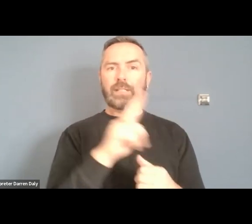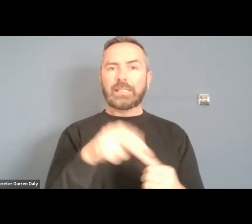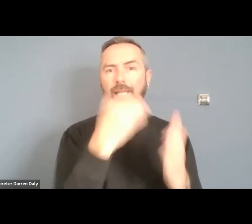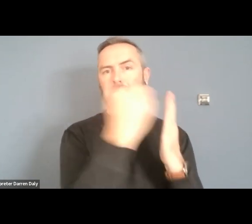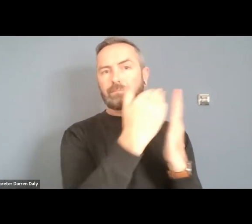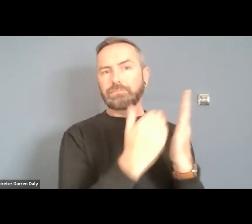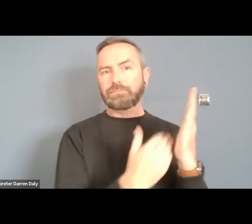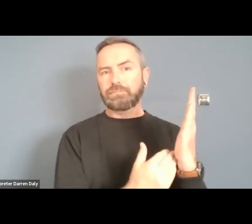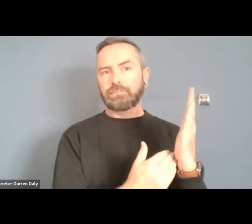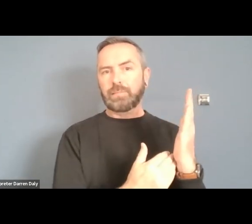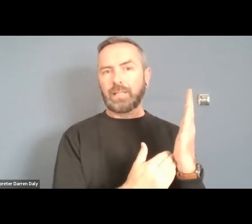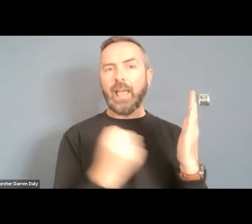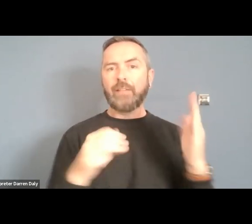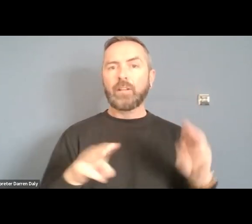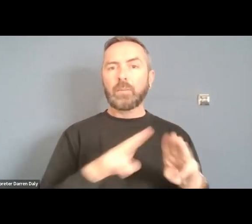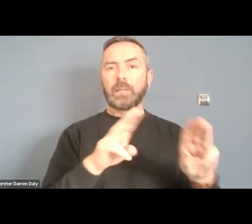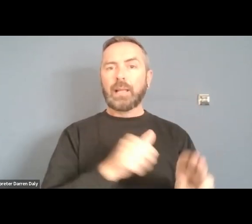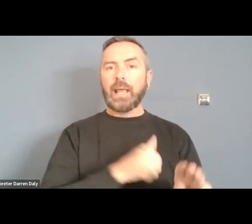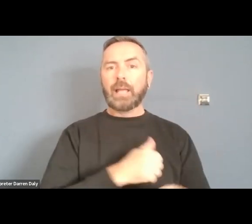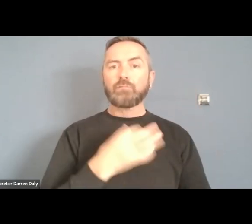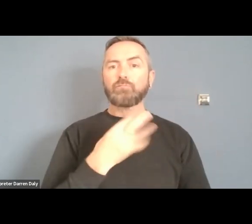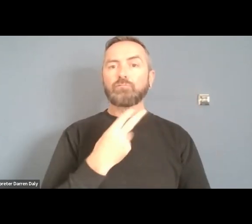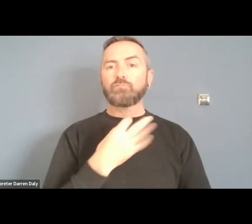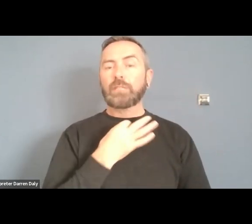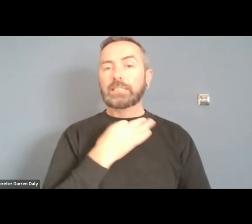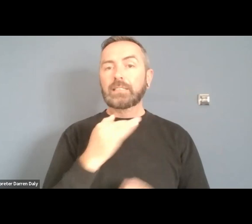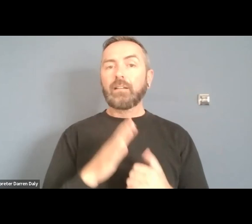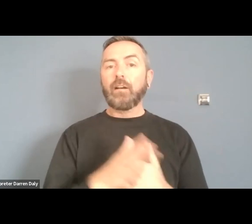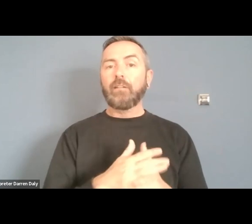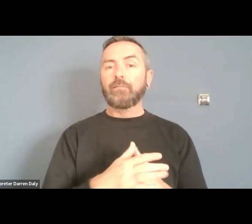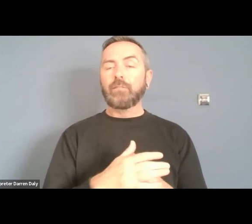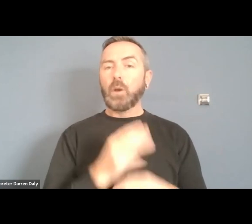risk of poorer mental well-being compared to just having one of these characteristics.